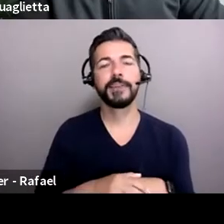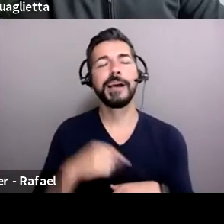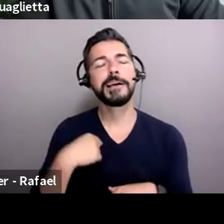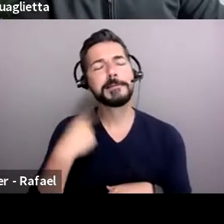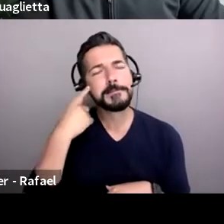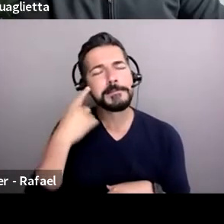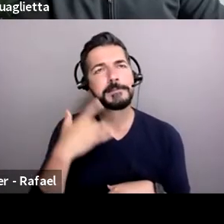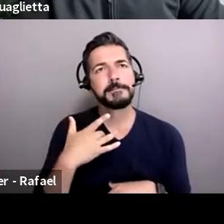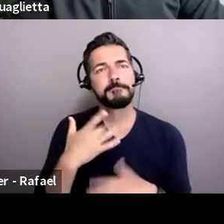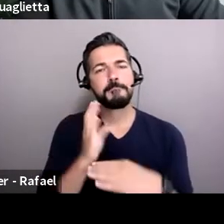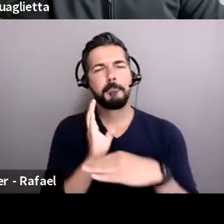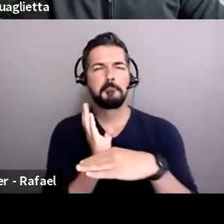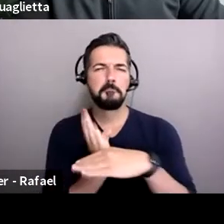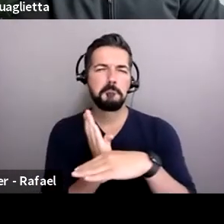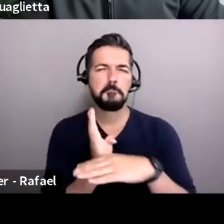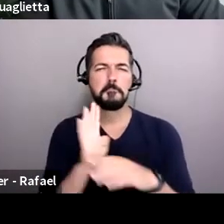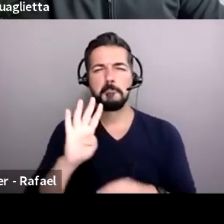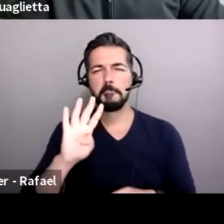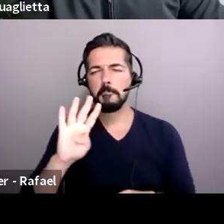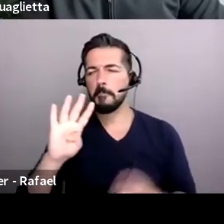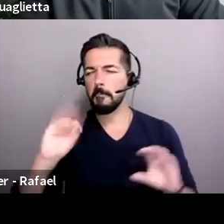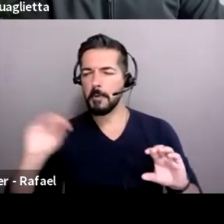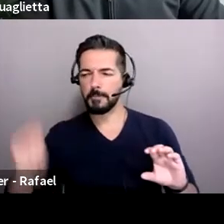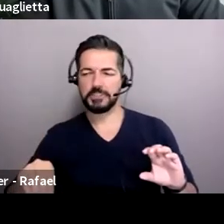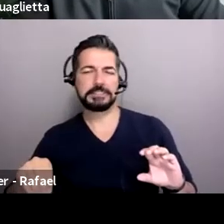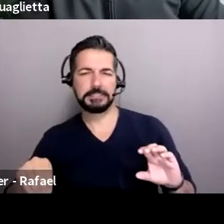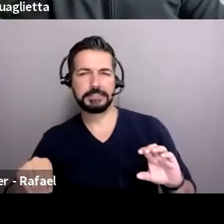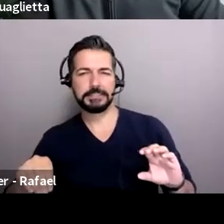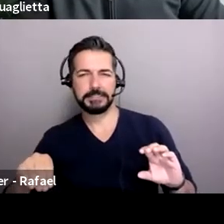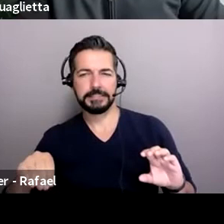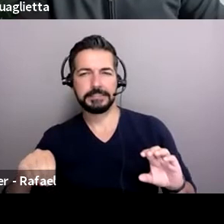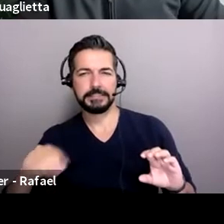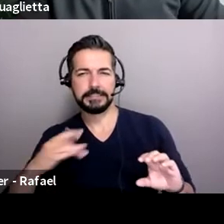I think that is about plus that companies get from organic